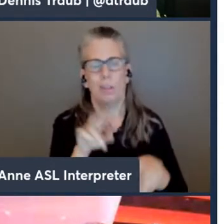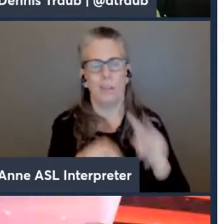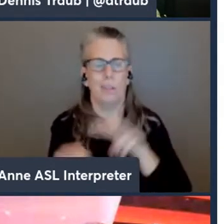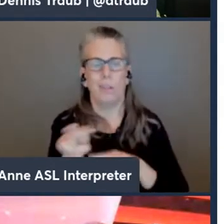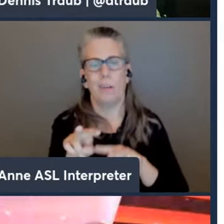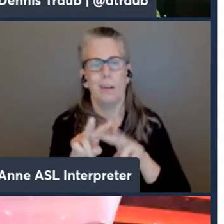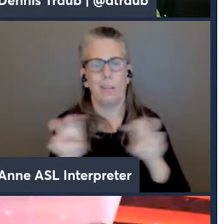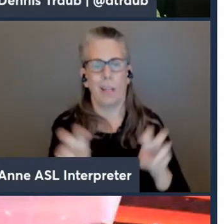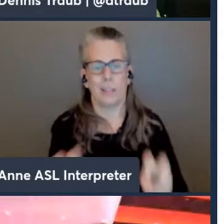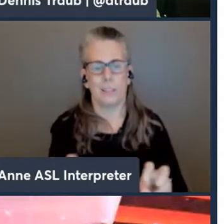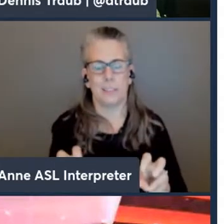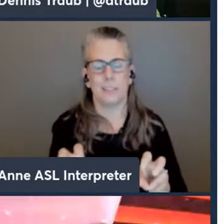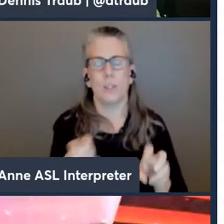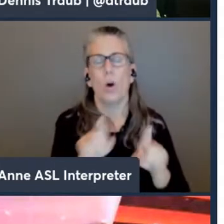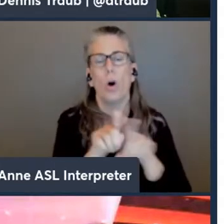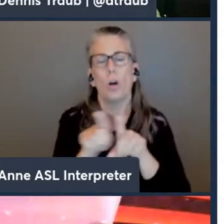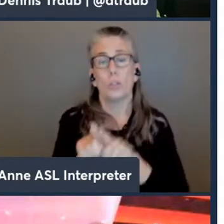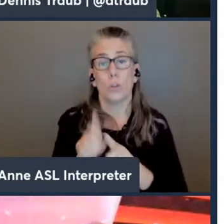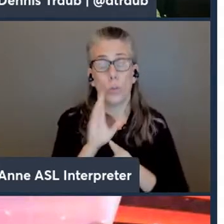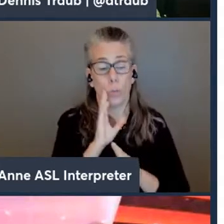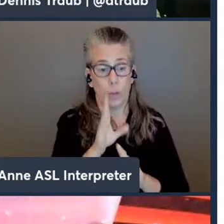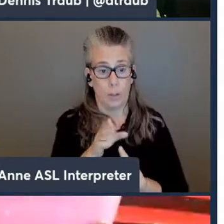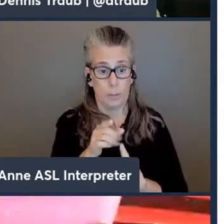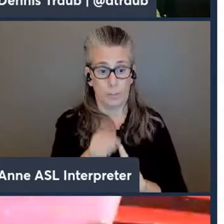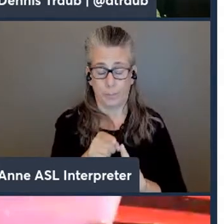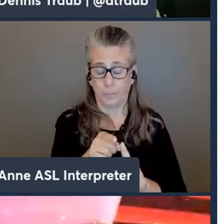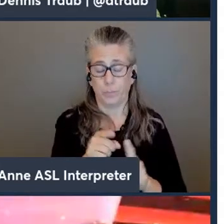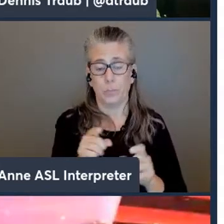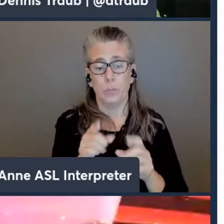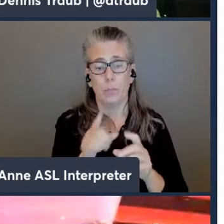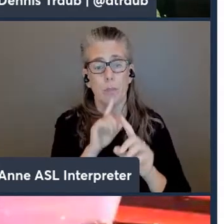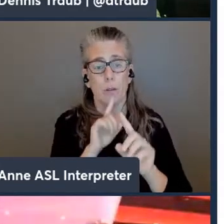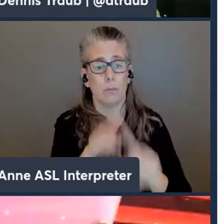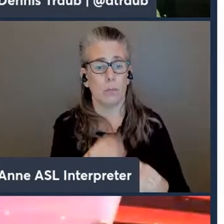So as developers continue to add code